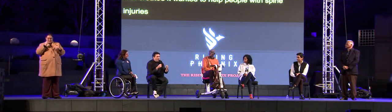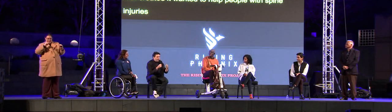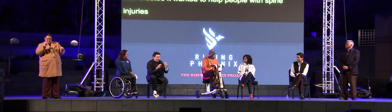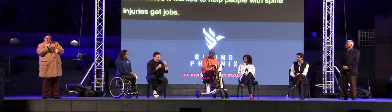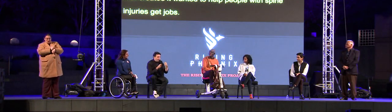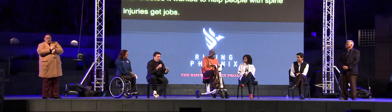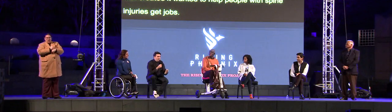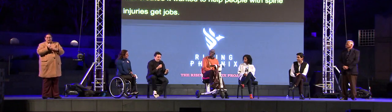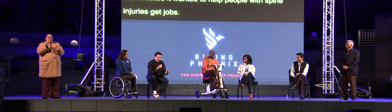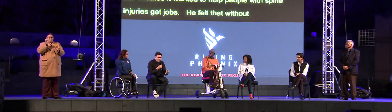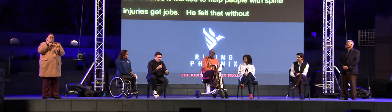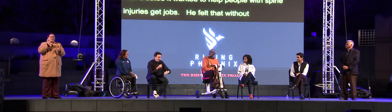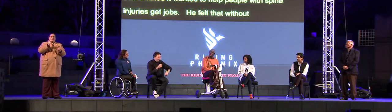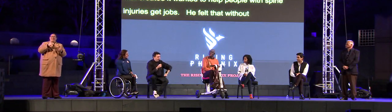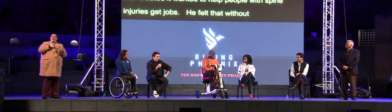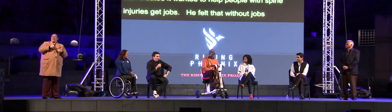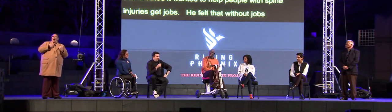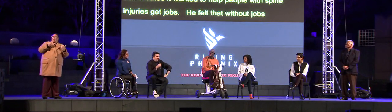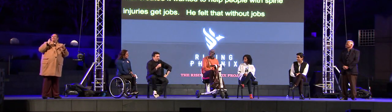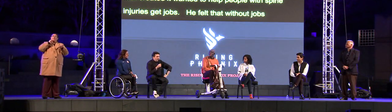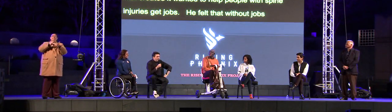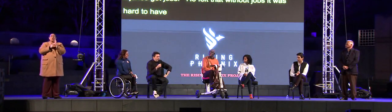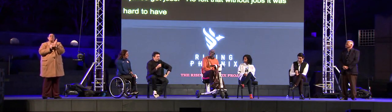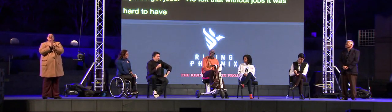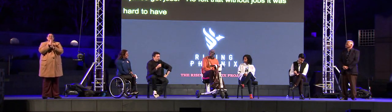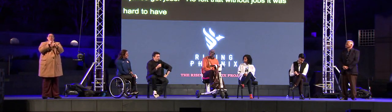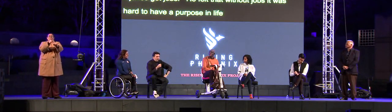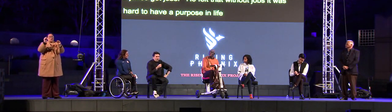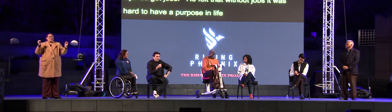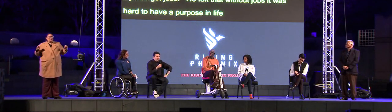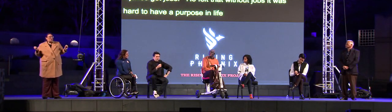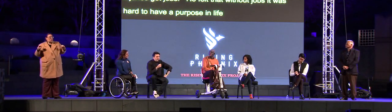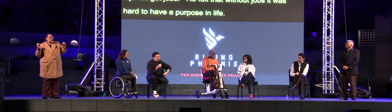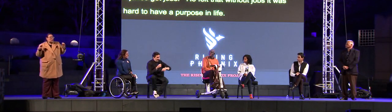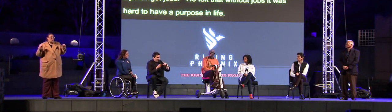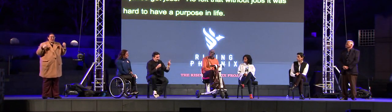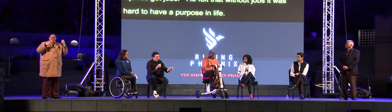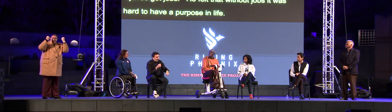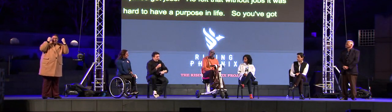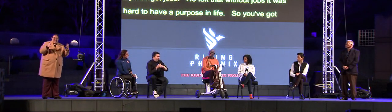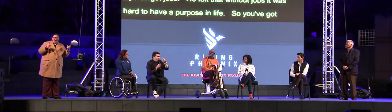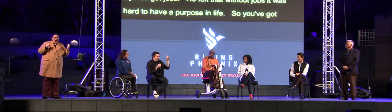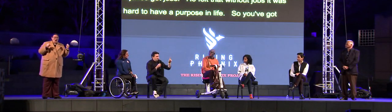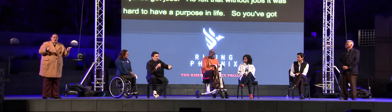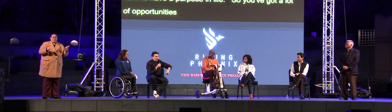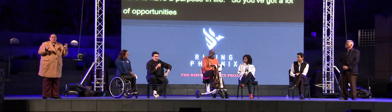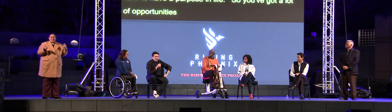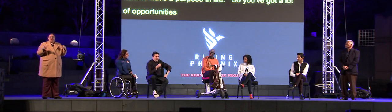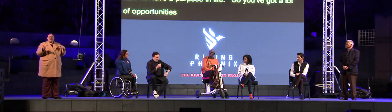hard to have a purpose in life. So you've got a lot of opportunities, maybe too many as a city.